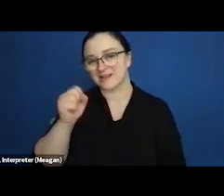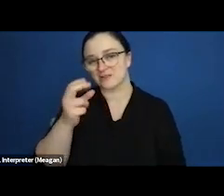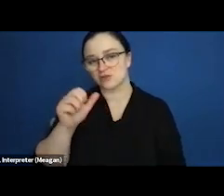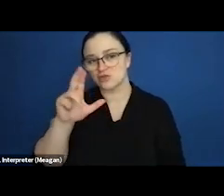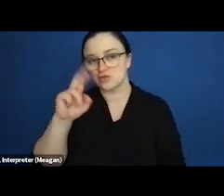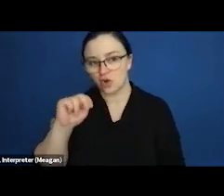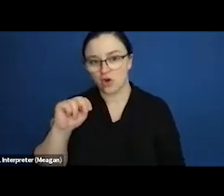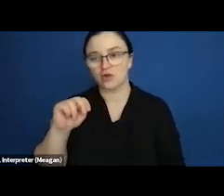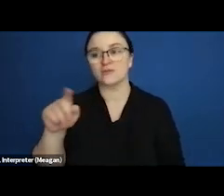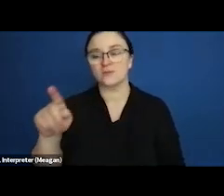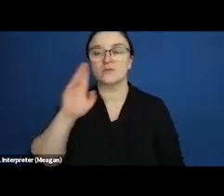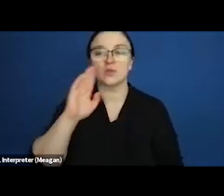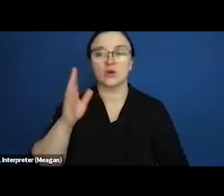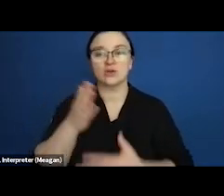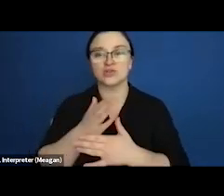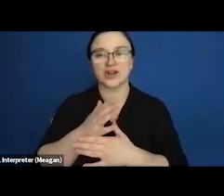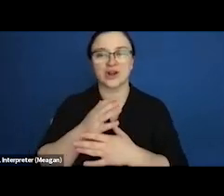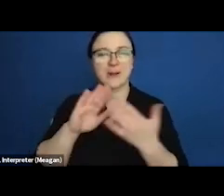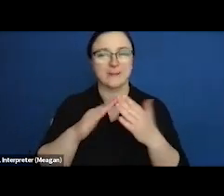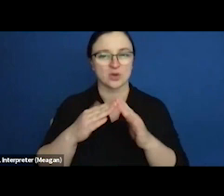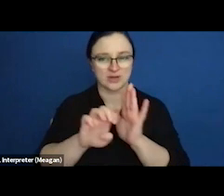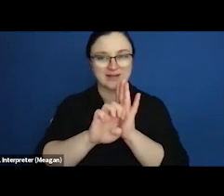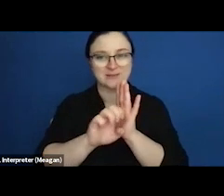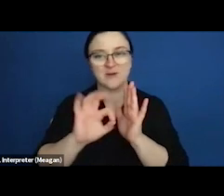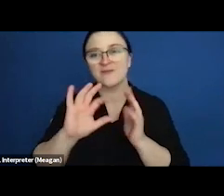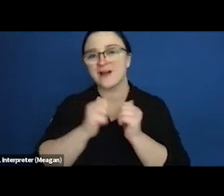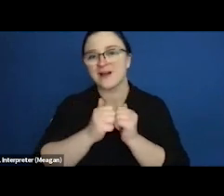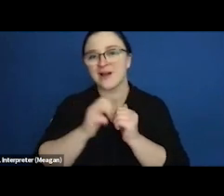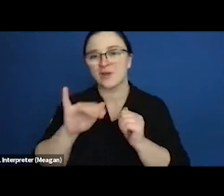will even share a community example of how that can be accomplished.